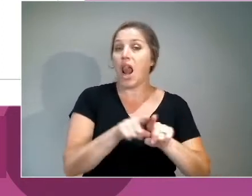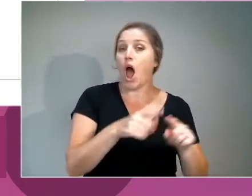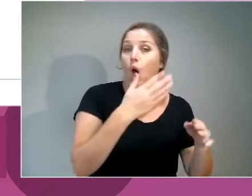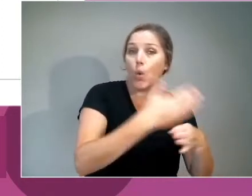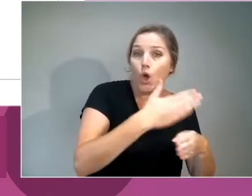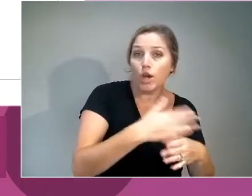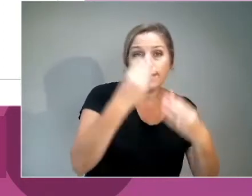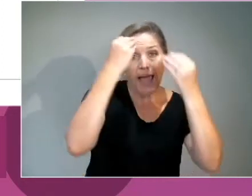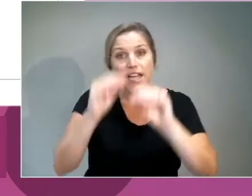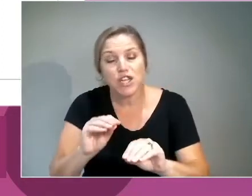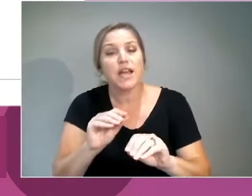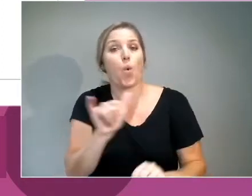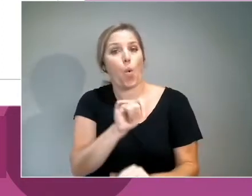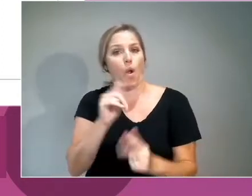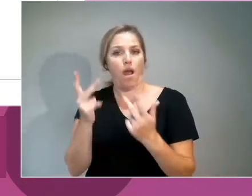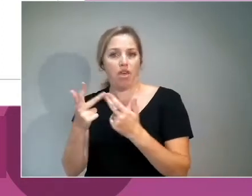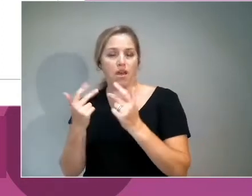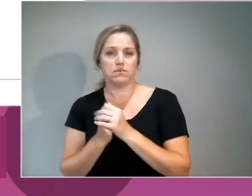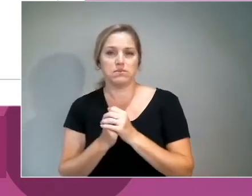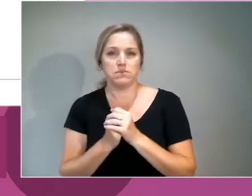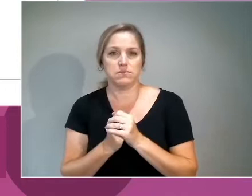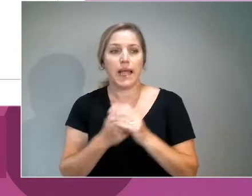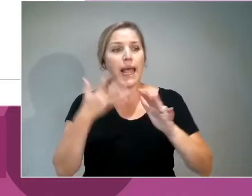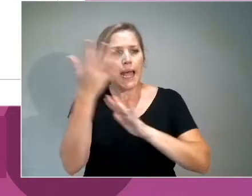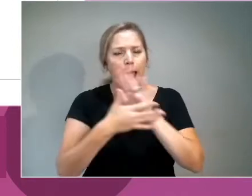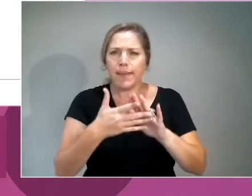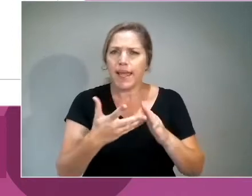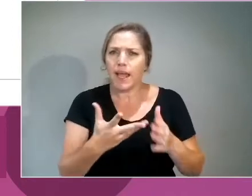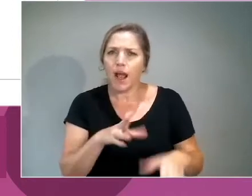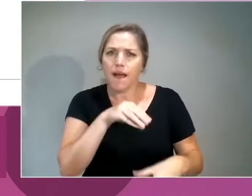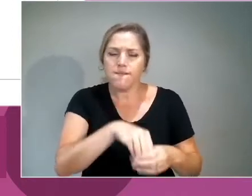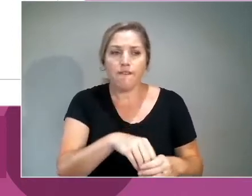having positive friendships and relationships. About having access to heelt care and services,